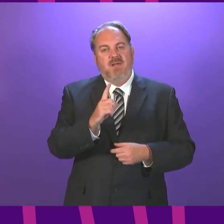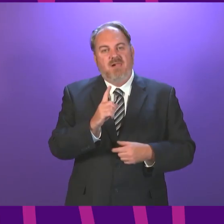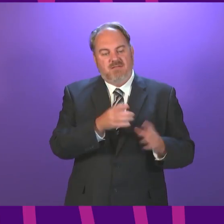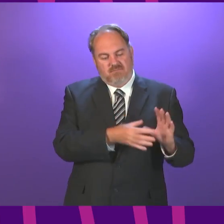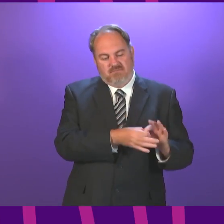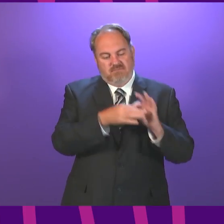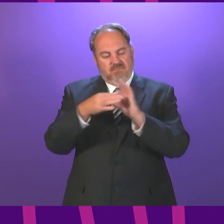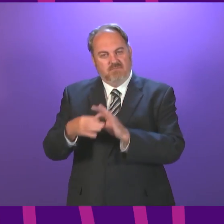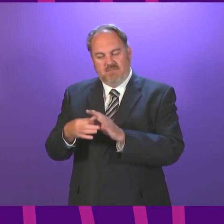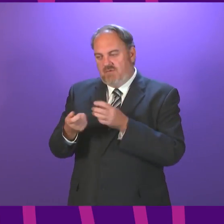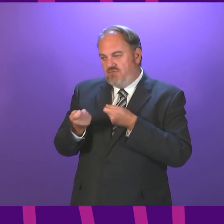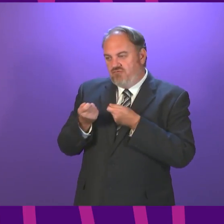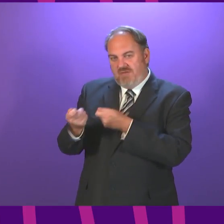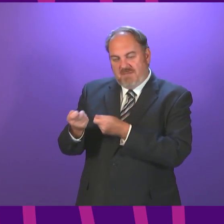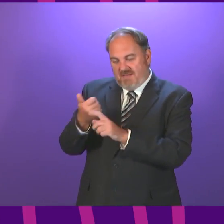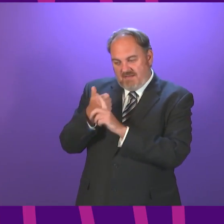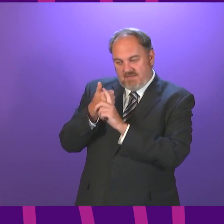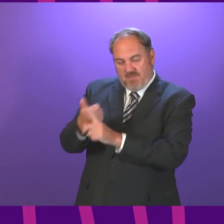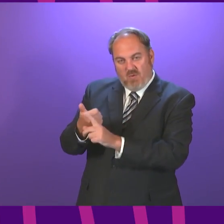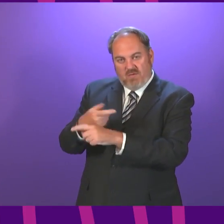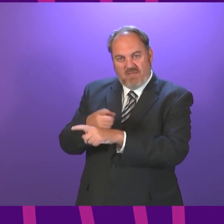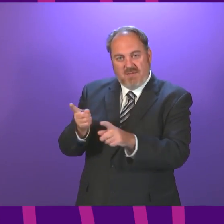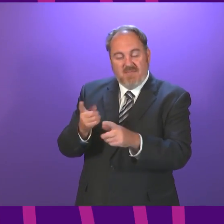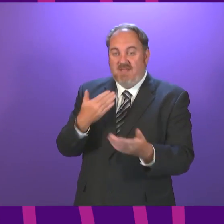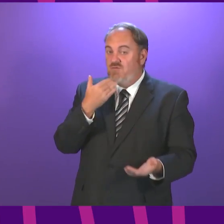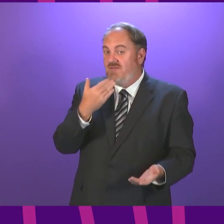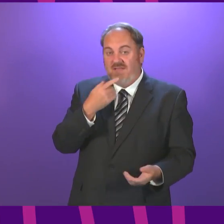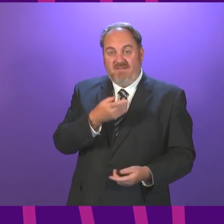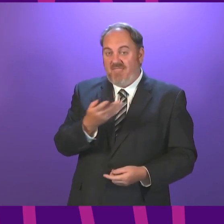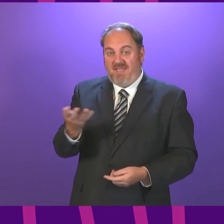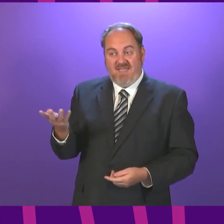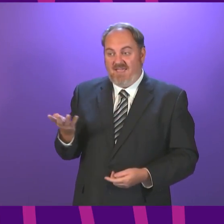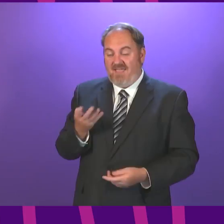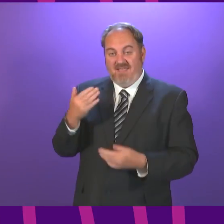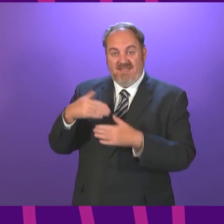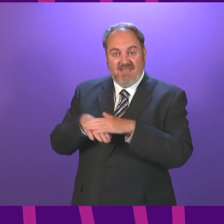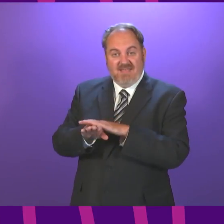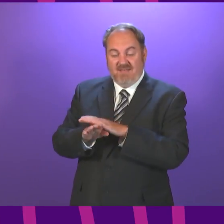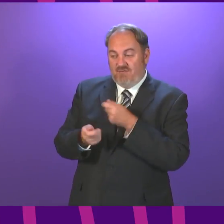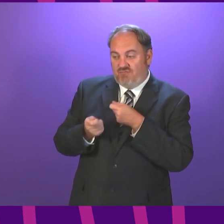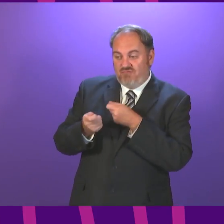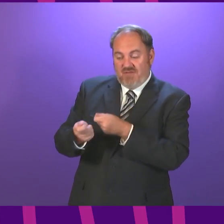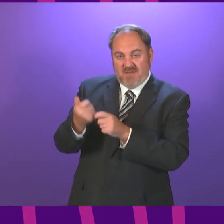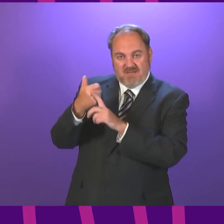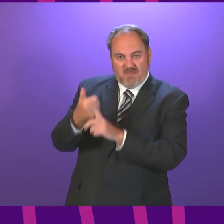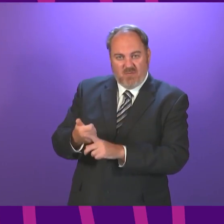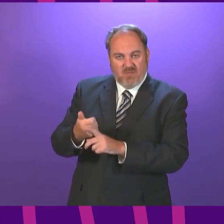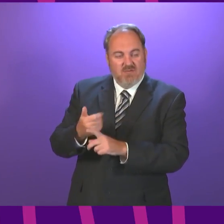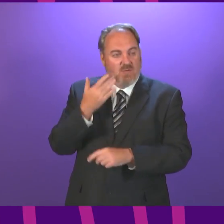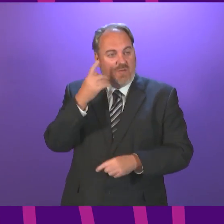not enough of our people are in treatment. When people ask for help, we must respond